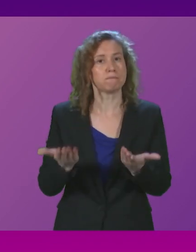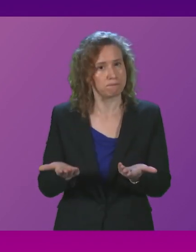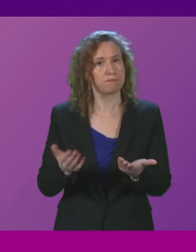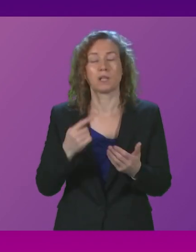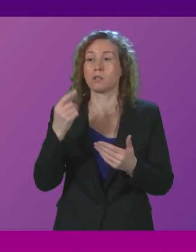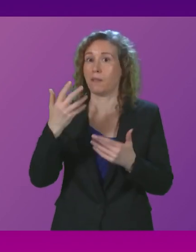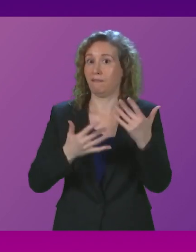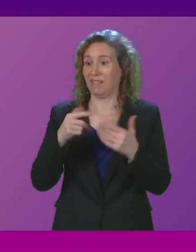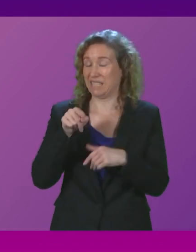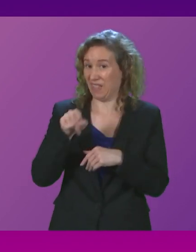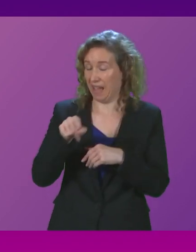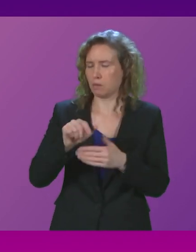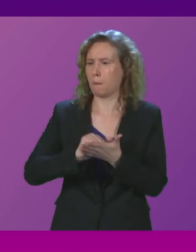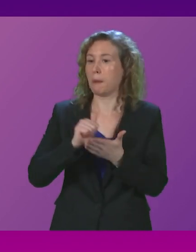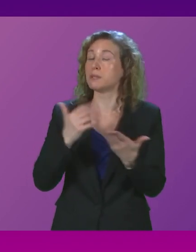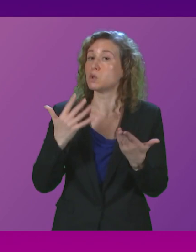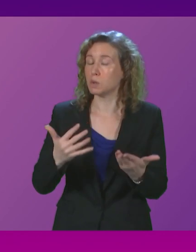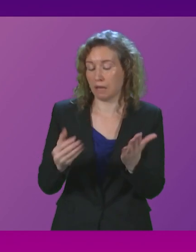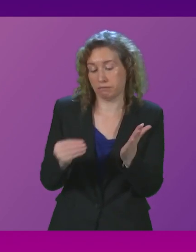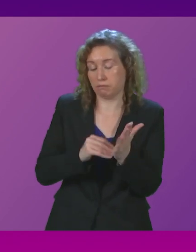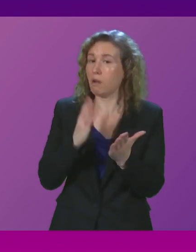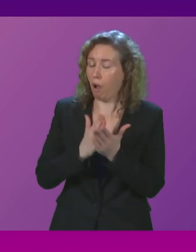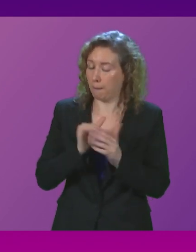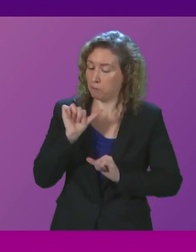The figures published today show the progress in that.